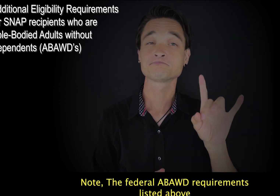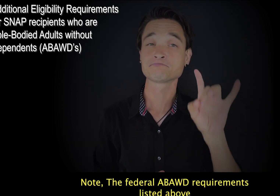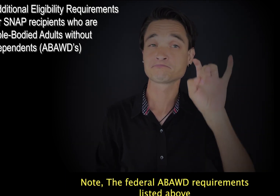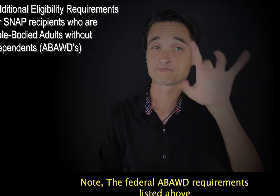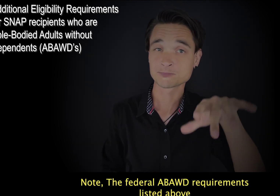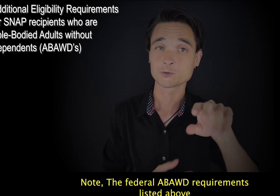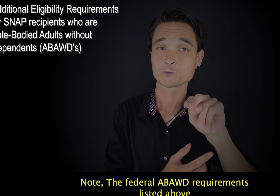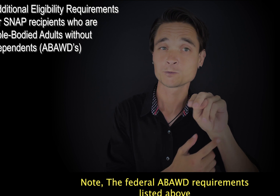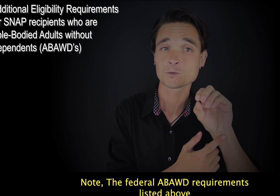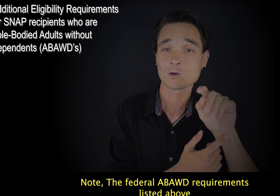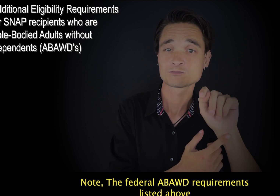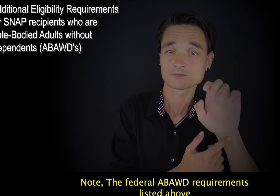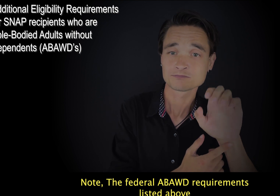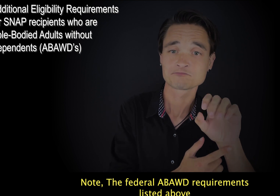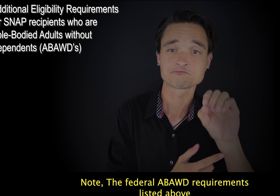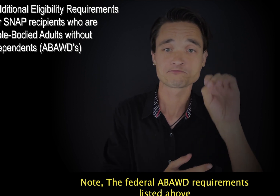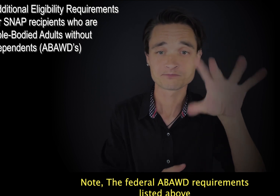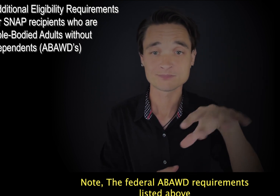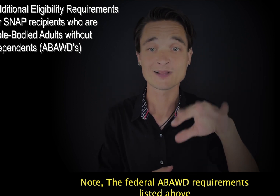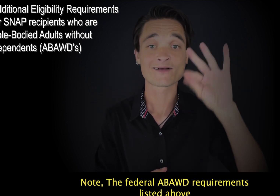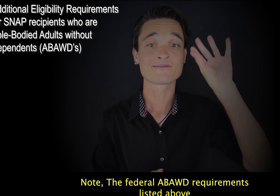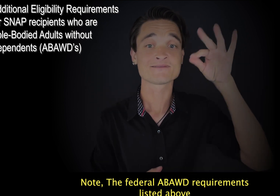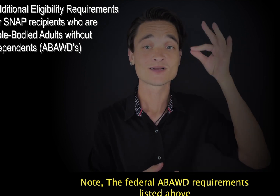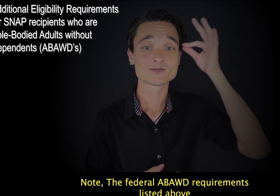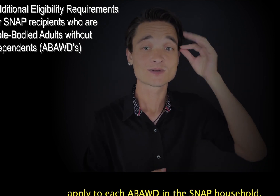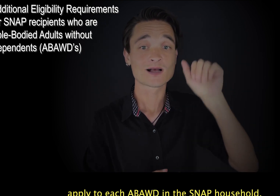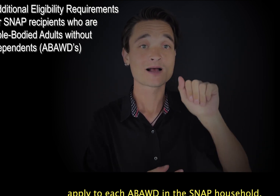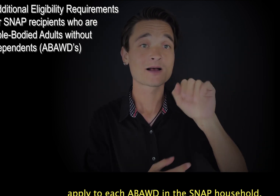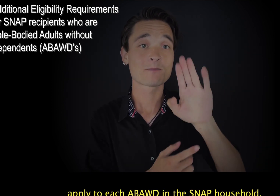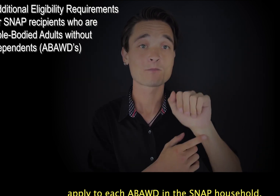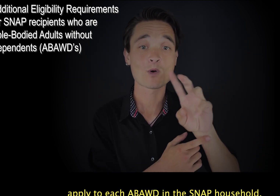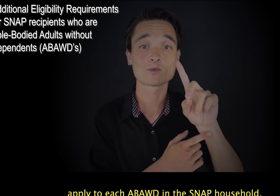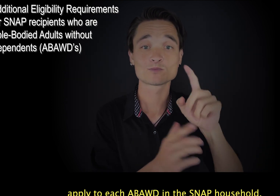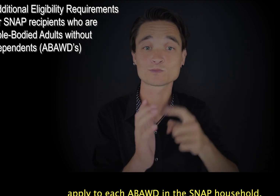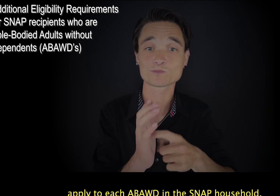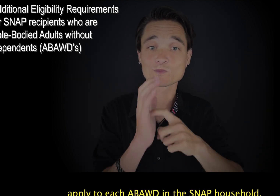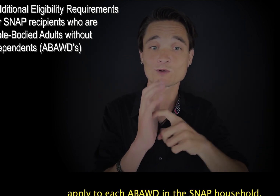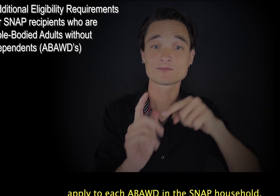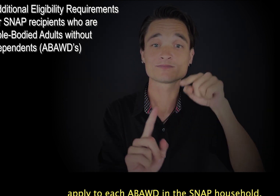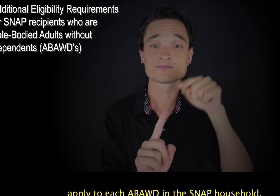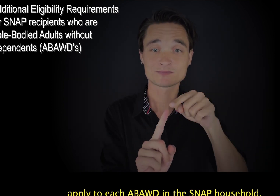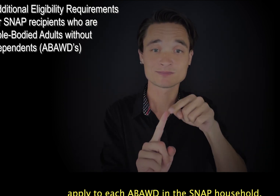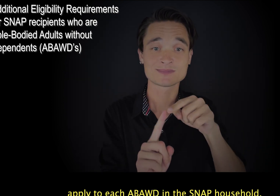Note, The federal ABAWD requirements listed above apply to each ABAWD in the SNAP household.